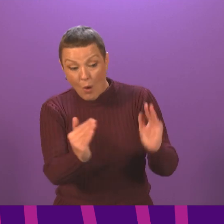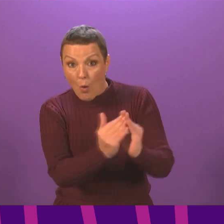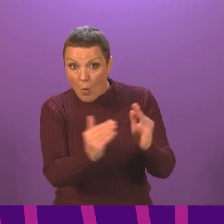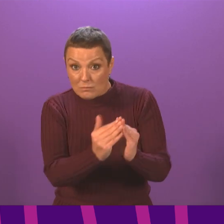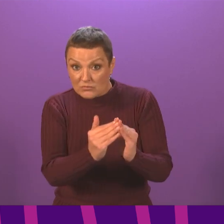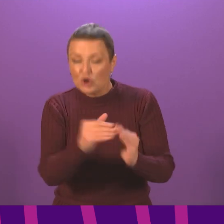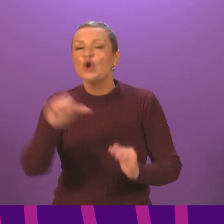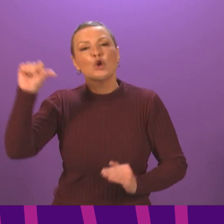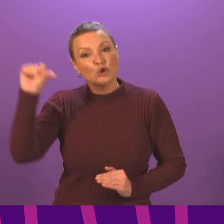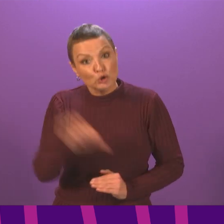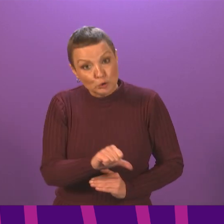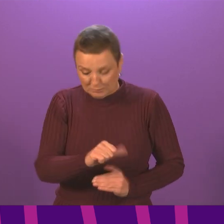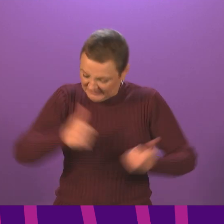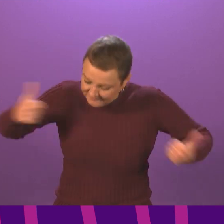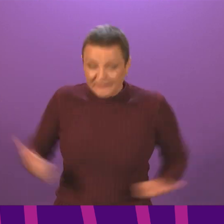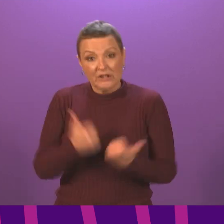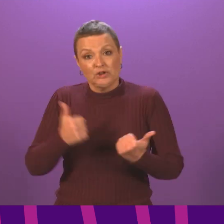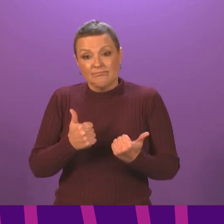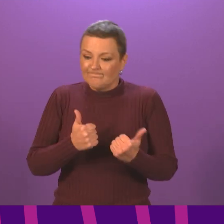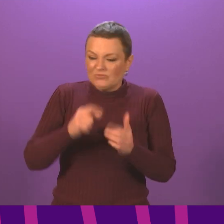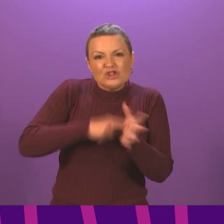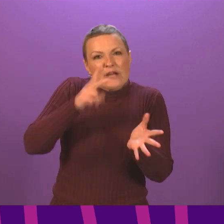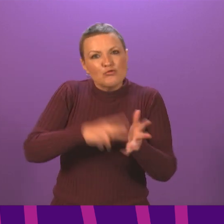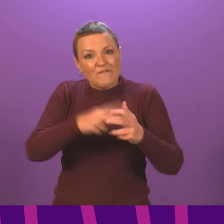homes completed over January and early February.